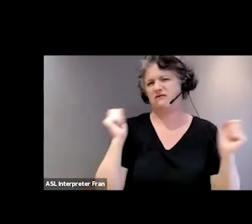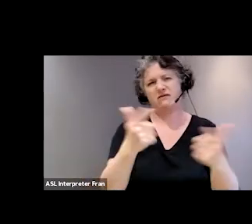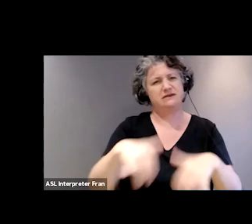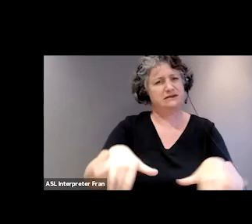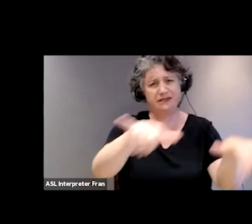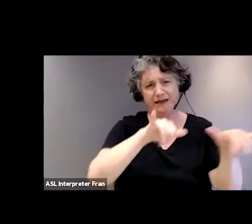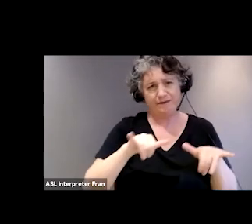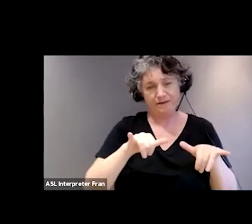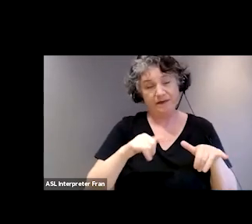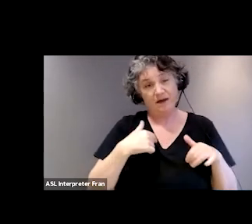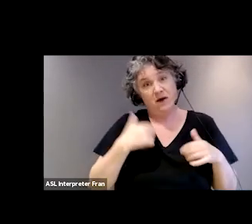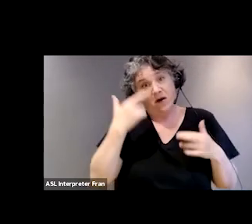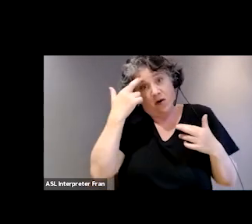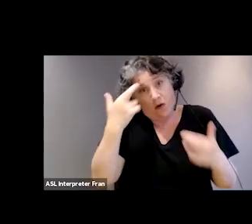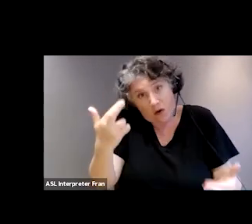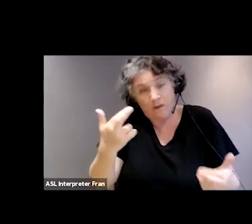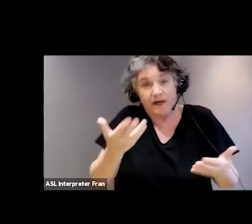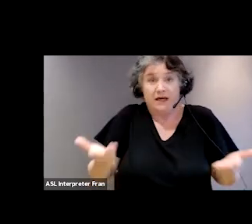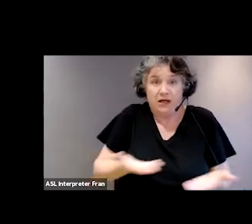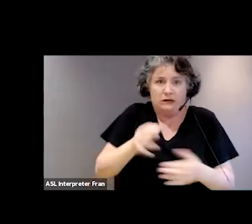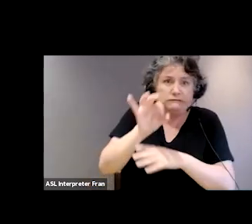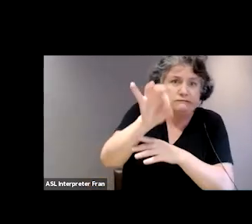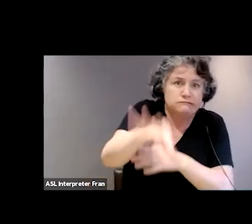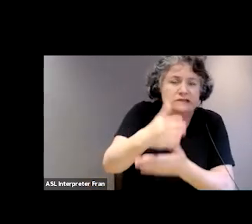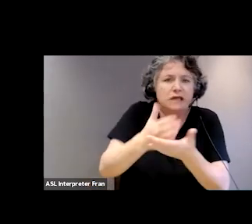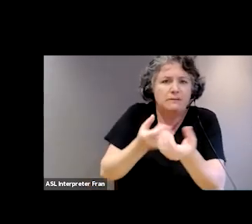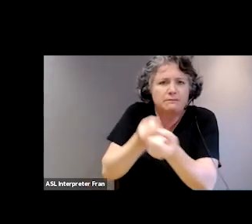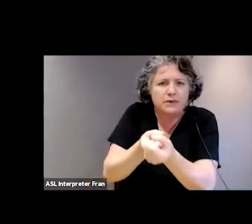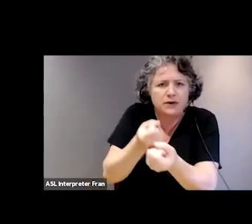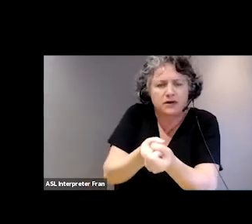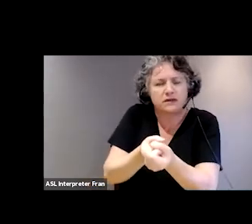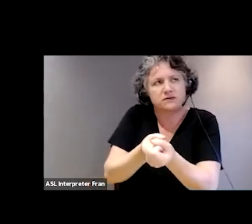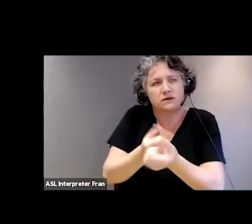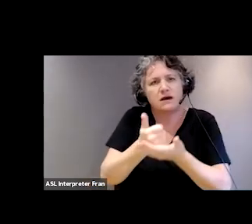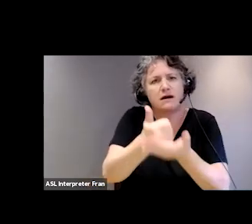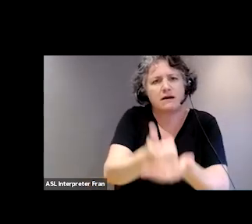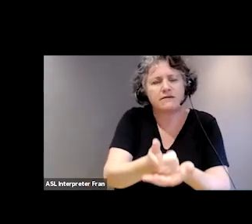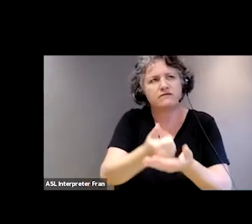barriers, you know, not everyone